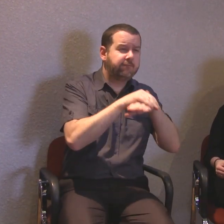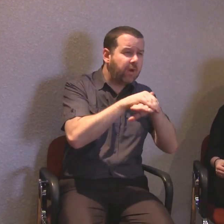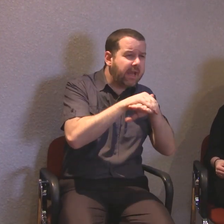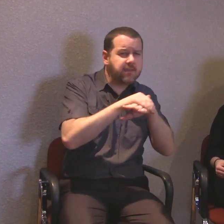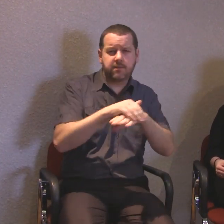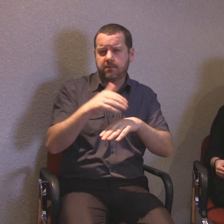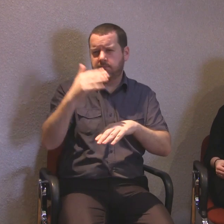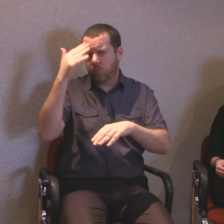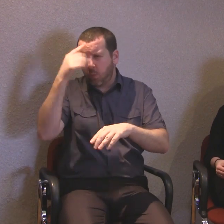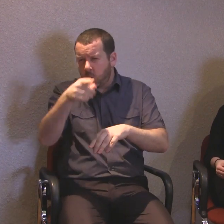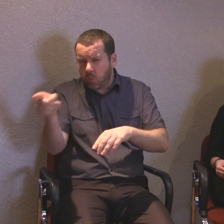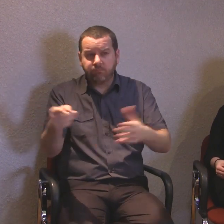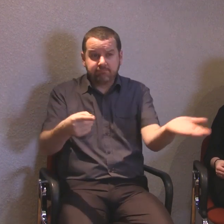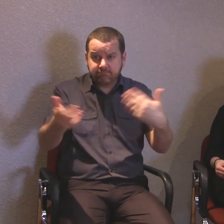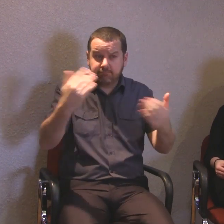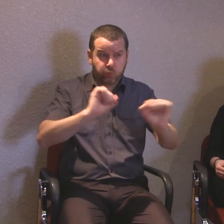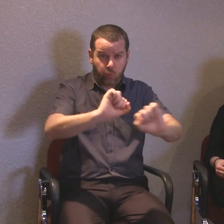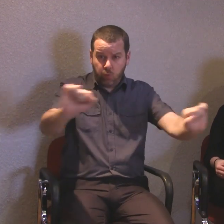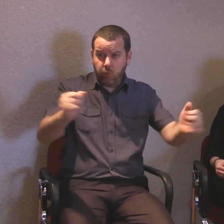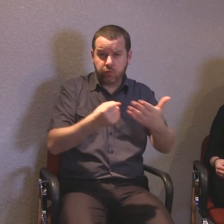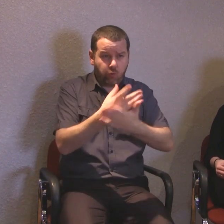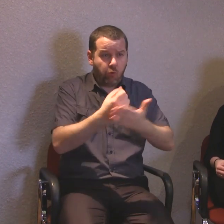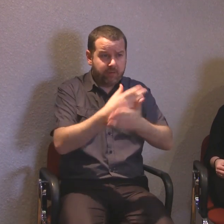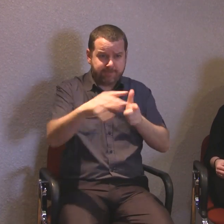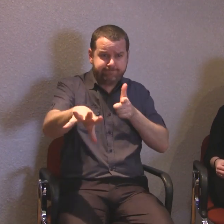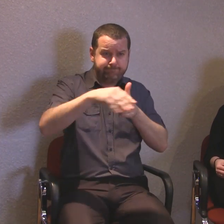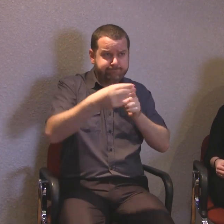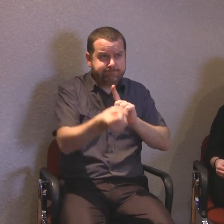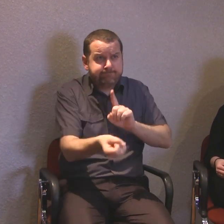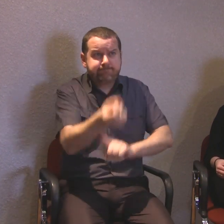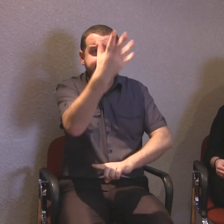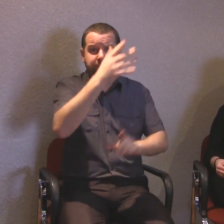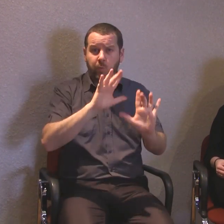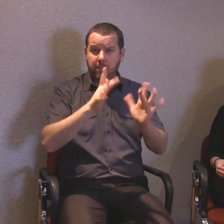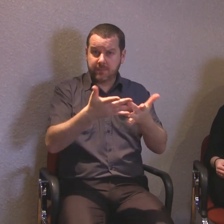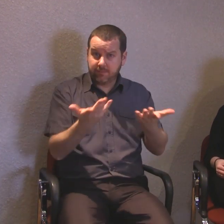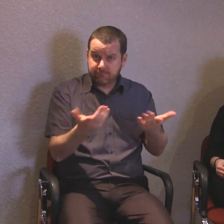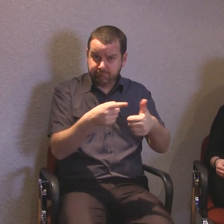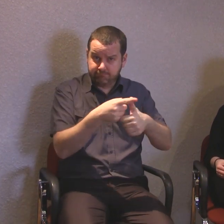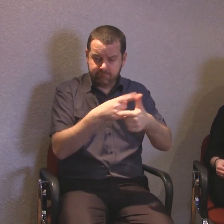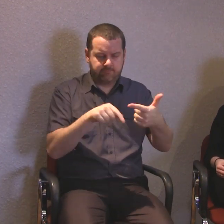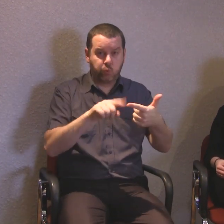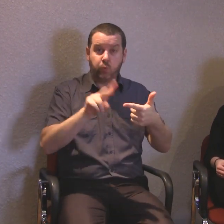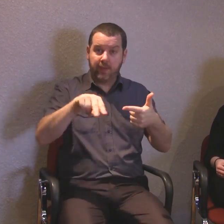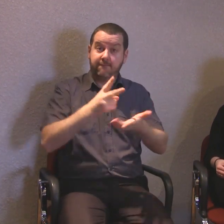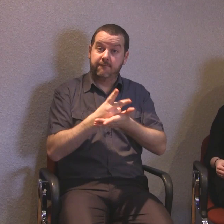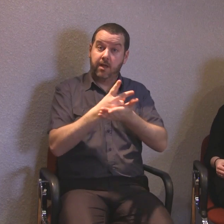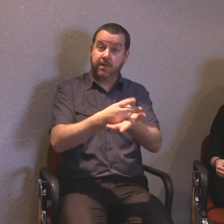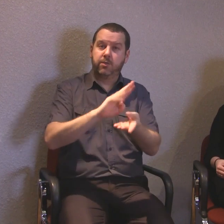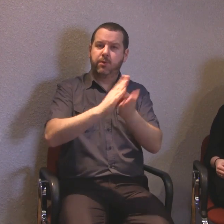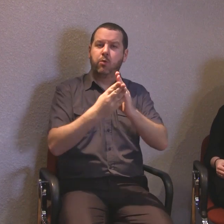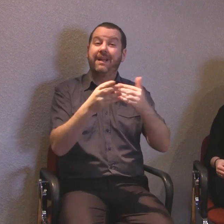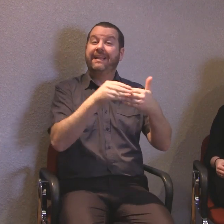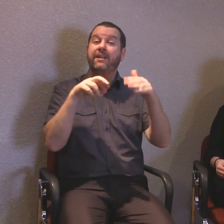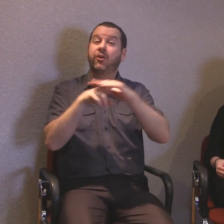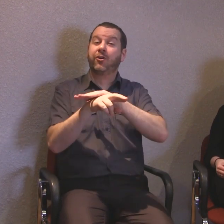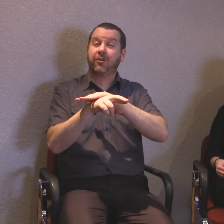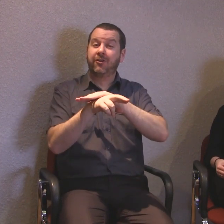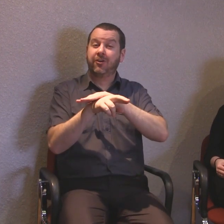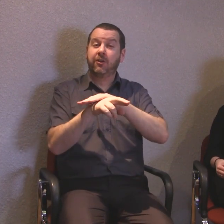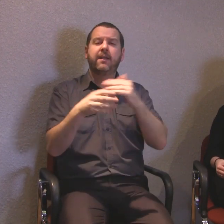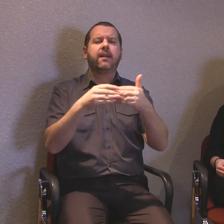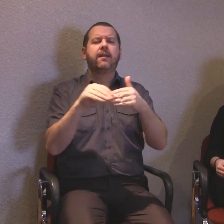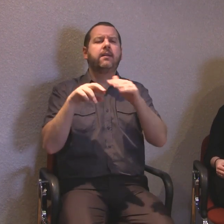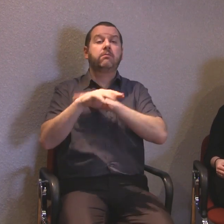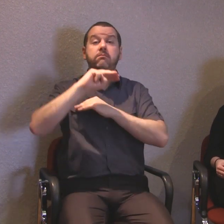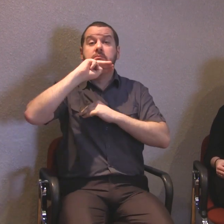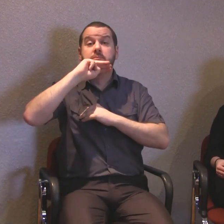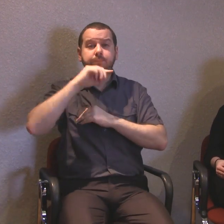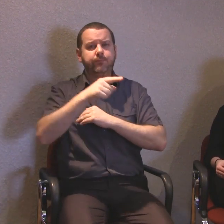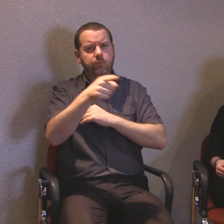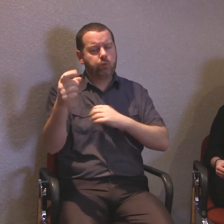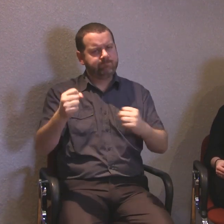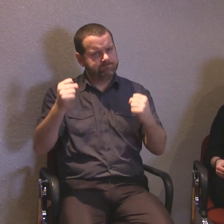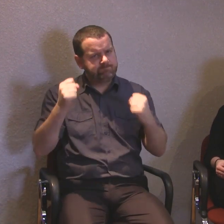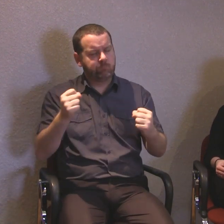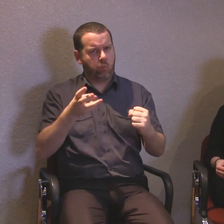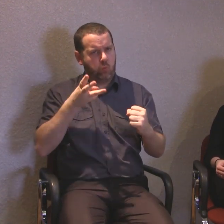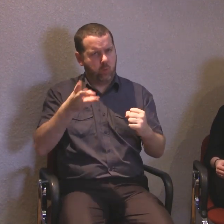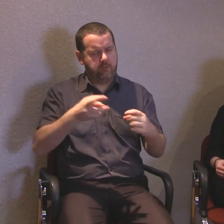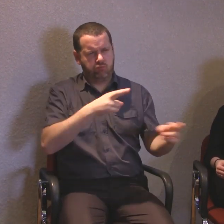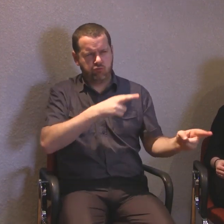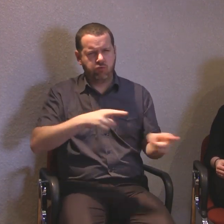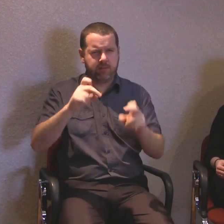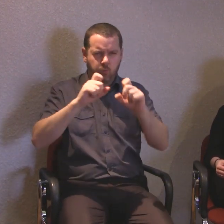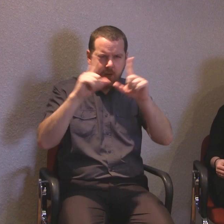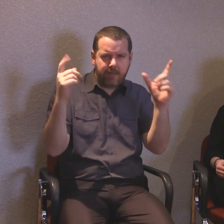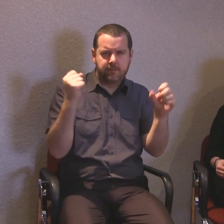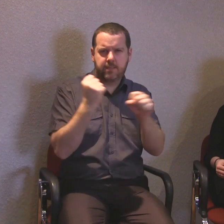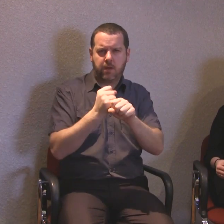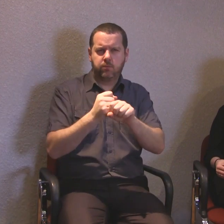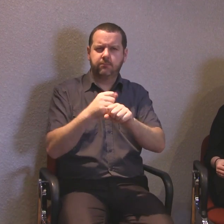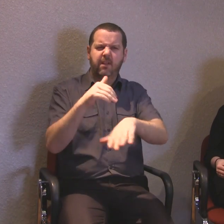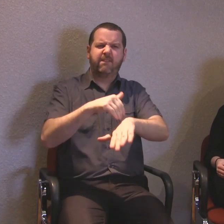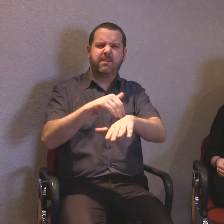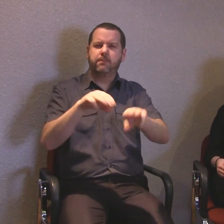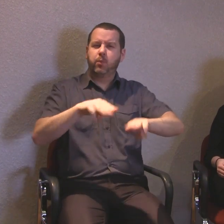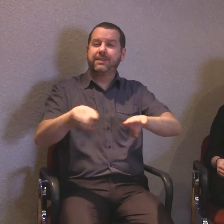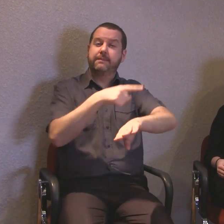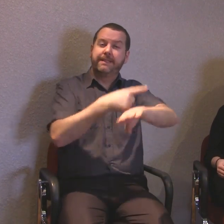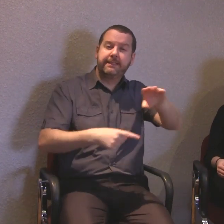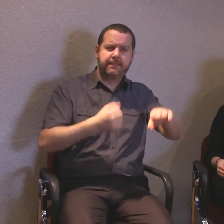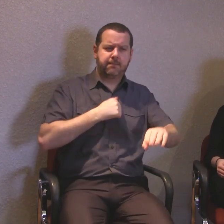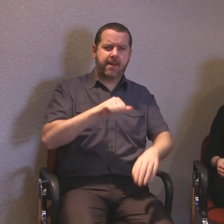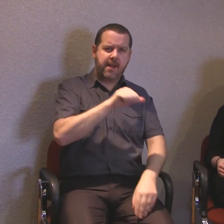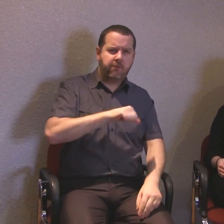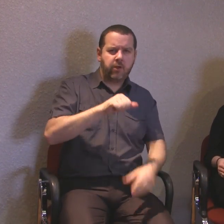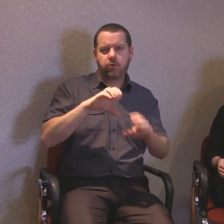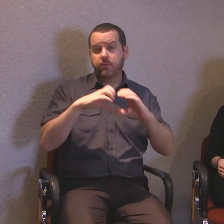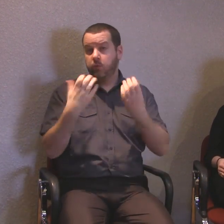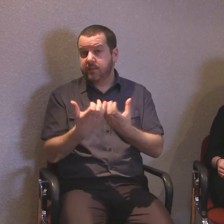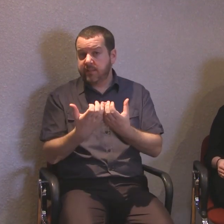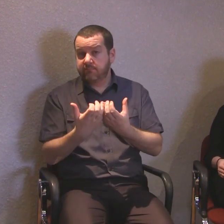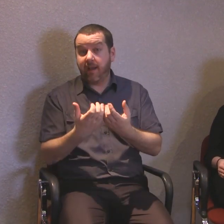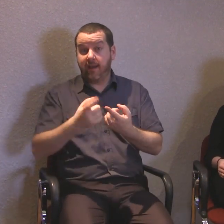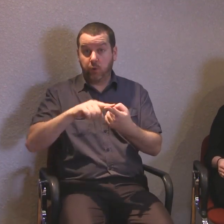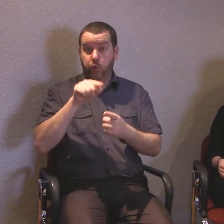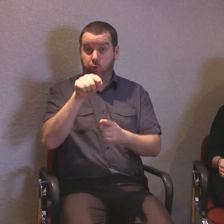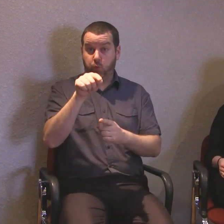You can volunteer to become a leader and this means you will commit to bringing awareness of people with a disability in your area.